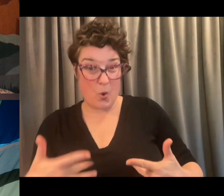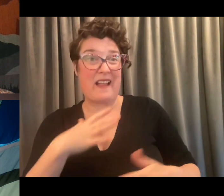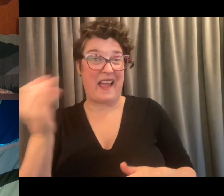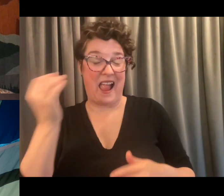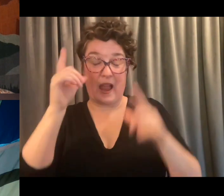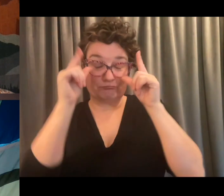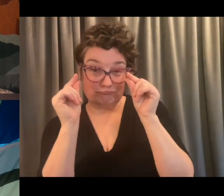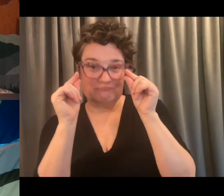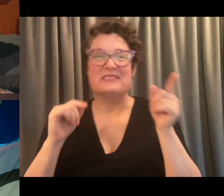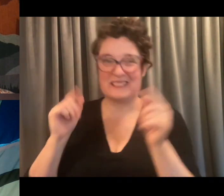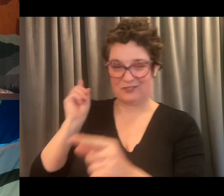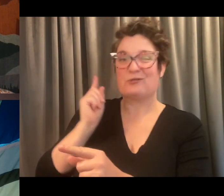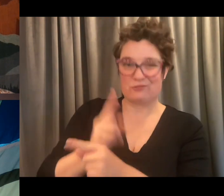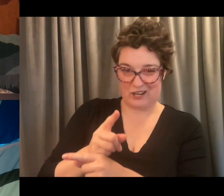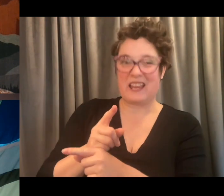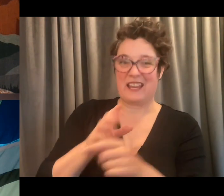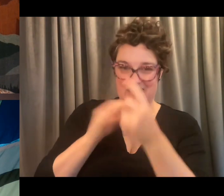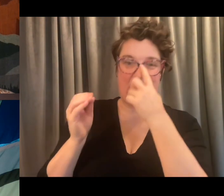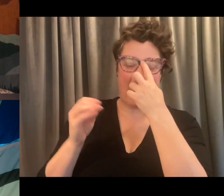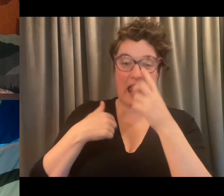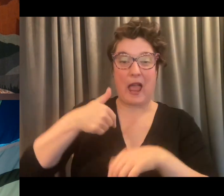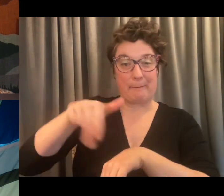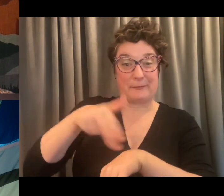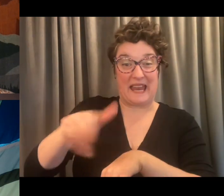Rebekah: Yeah. And I had painted like googly eyes on my boobs.